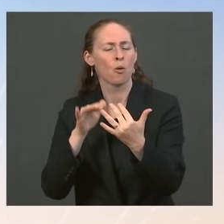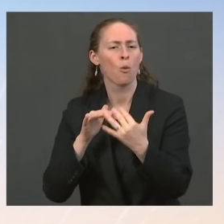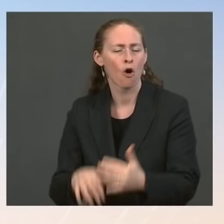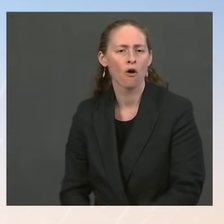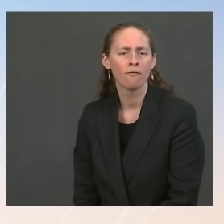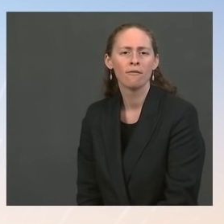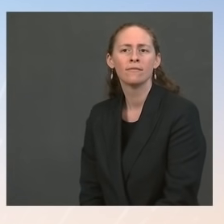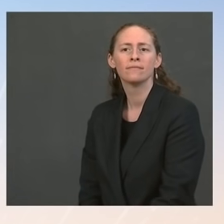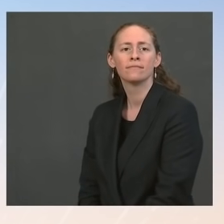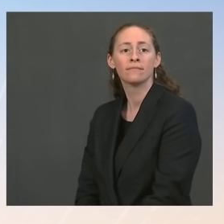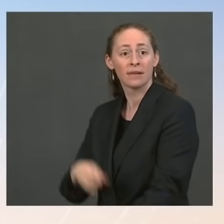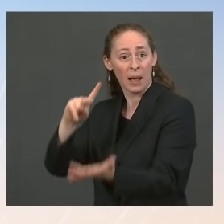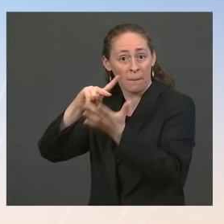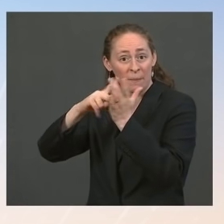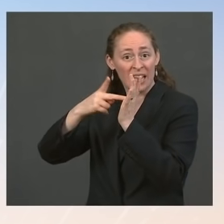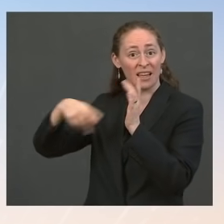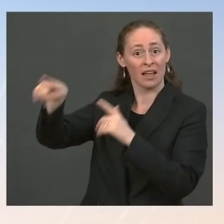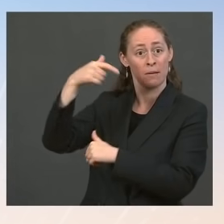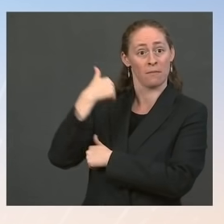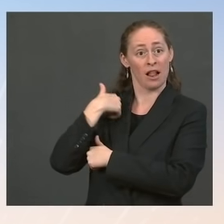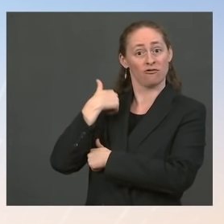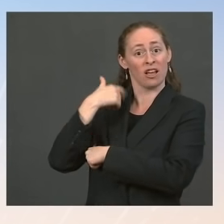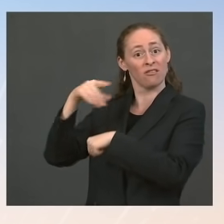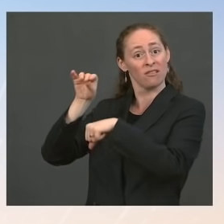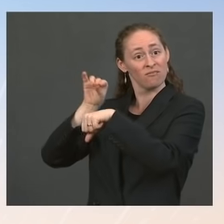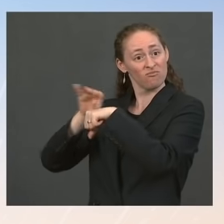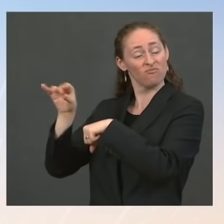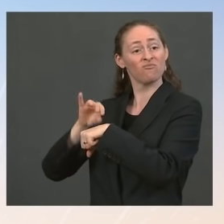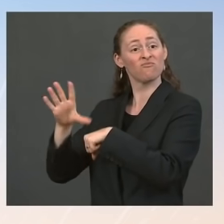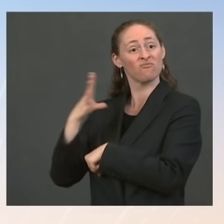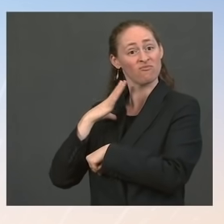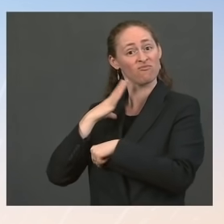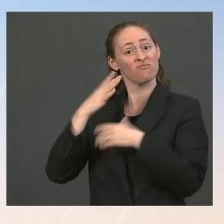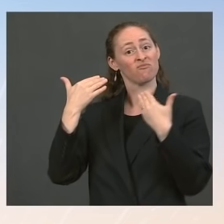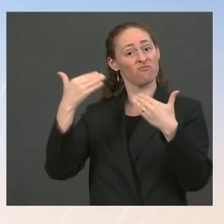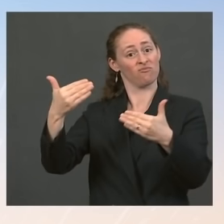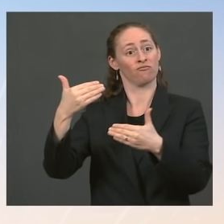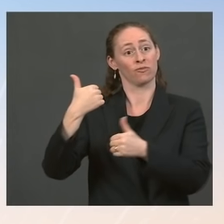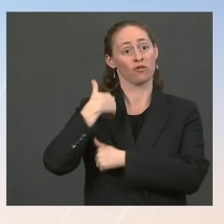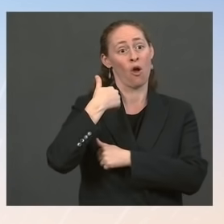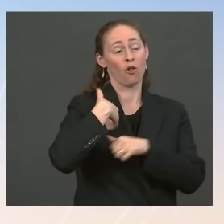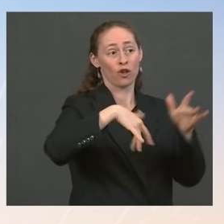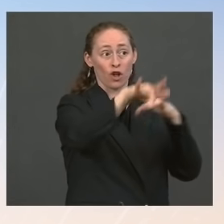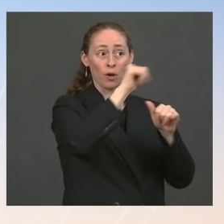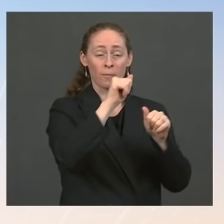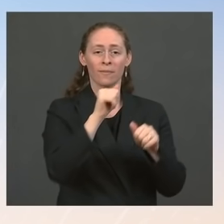it was okay to pull all the troops out, that it would be fine. Ms. Psaki: That's not what I said. What I said was they recommended --